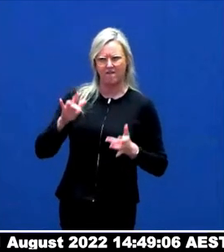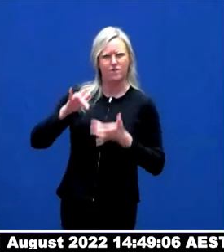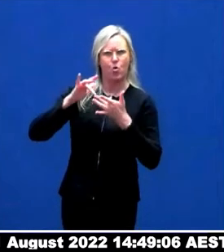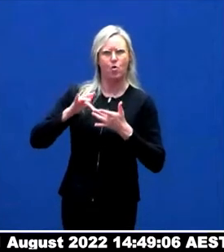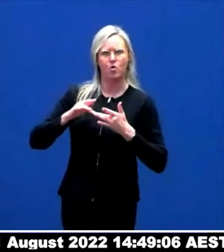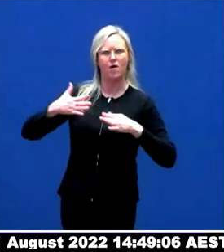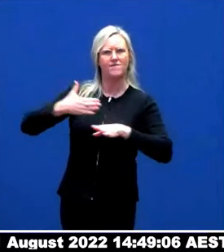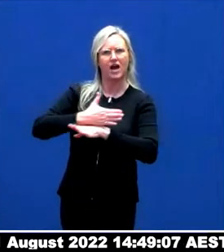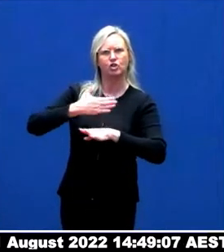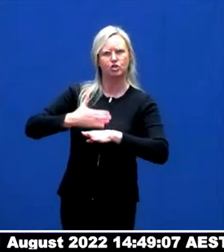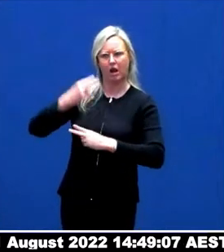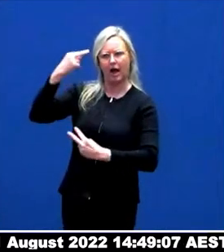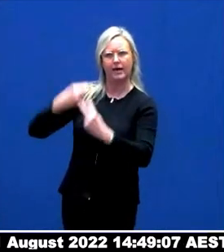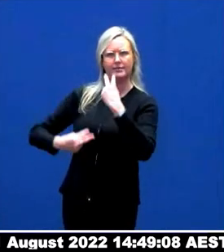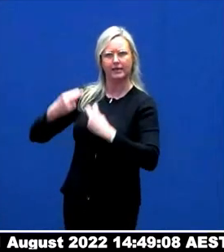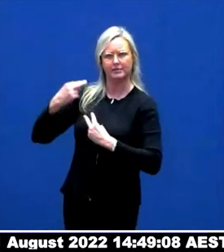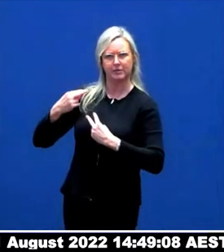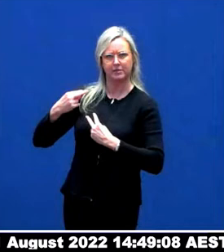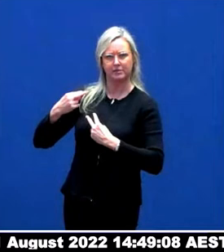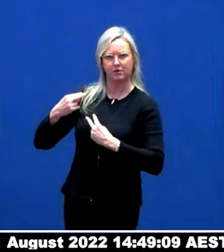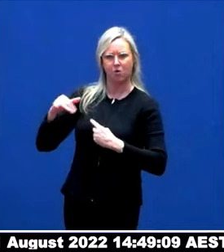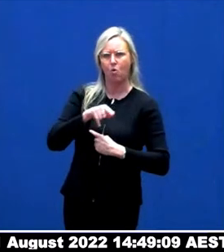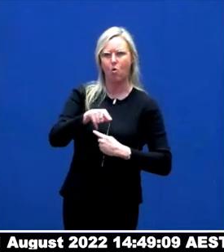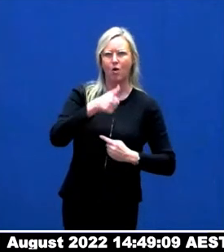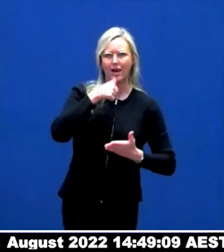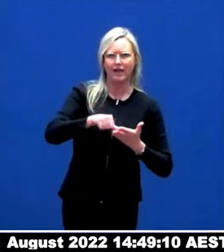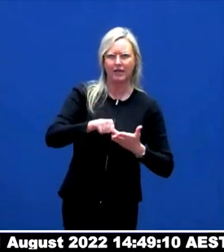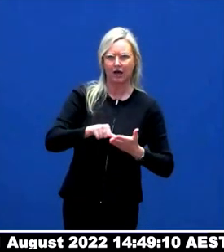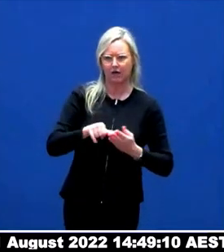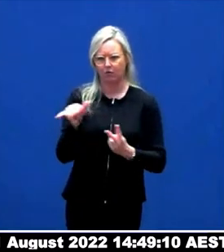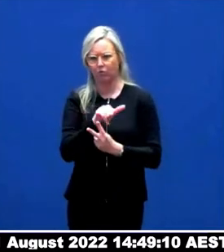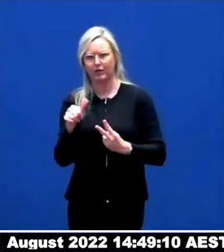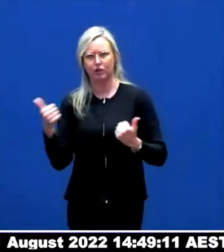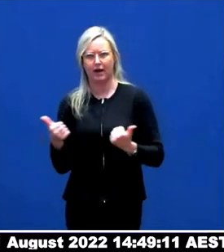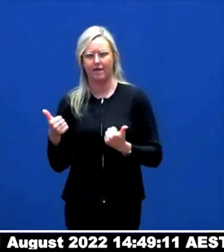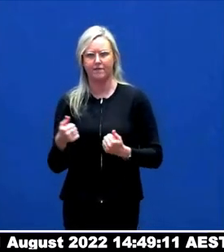whether that letter from the service is enough? So the access delegate would make that decision.